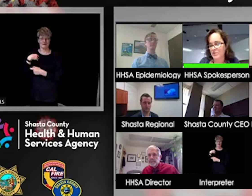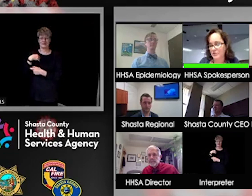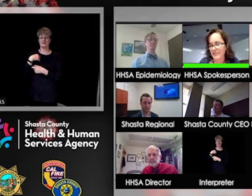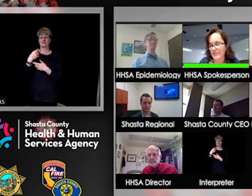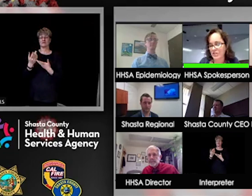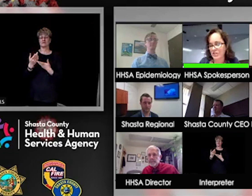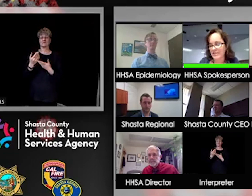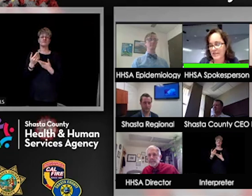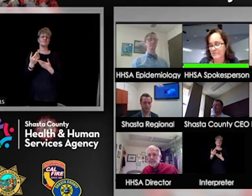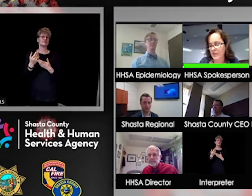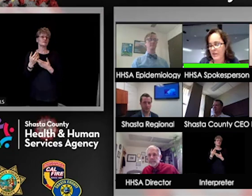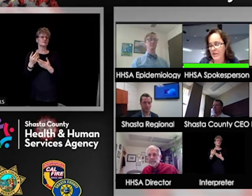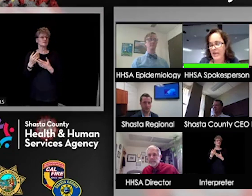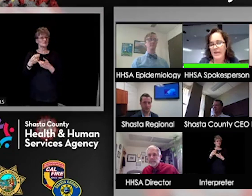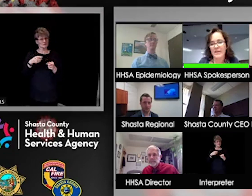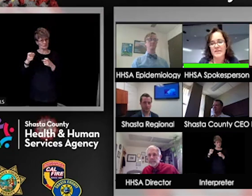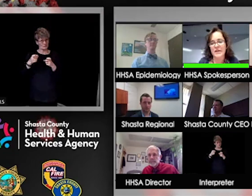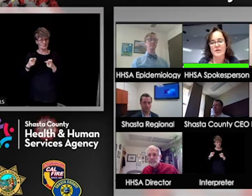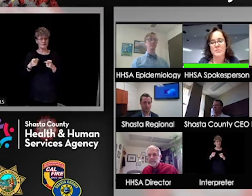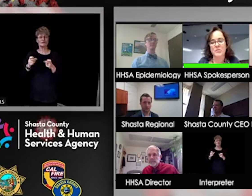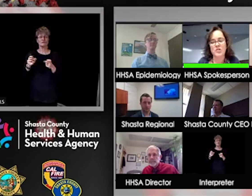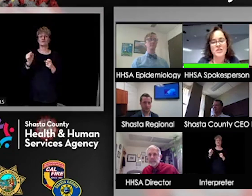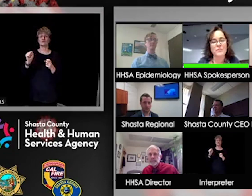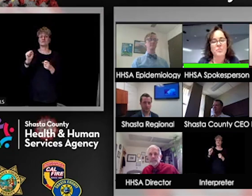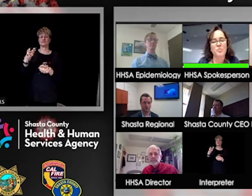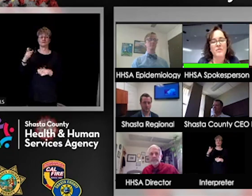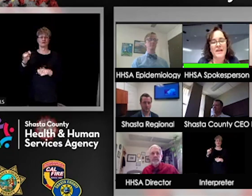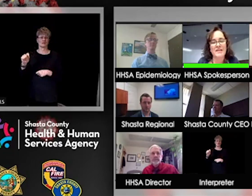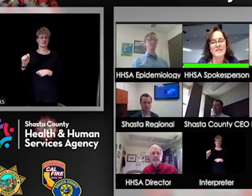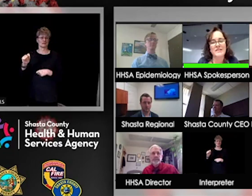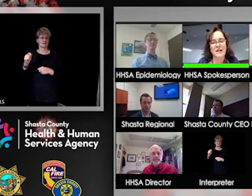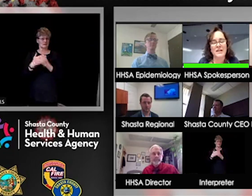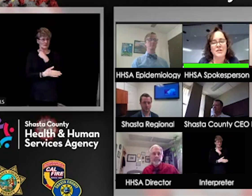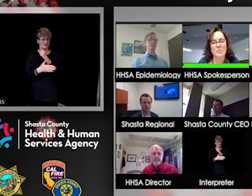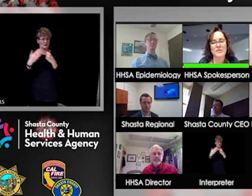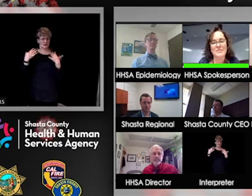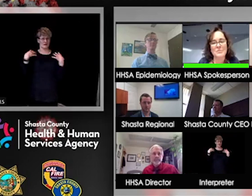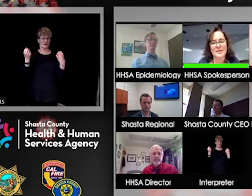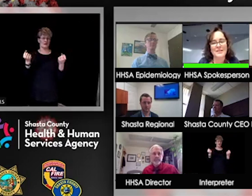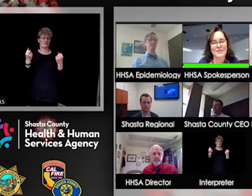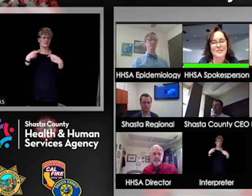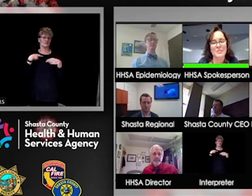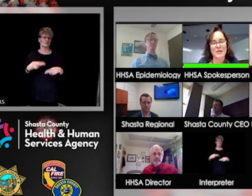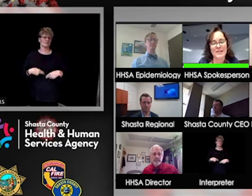and Human Services Agency. Chief Bret Gouvea is not here in person, but he’s here in